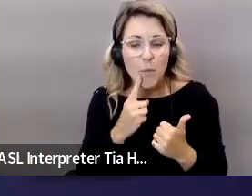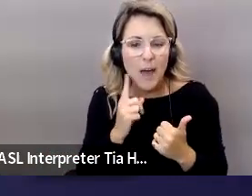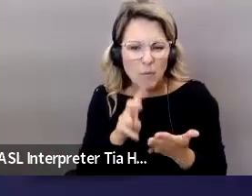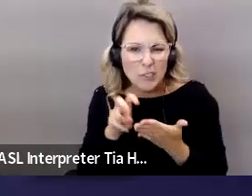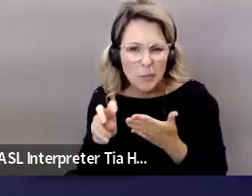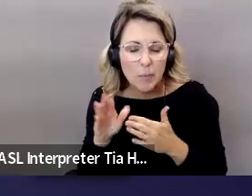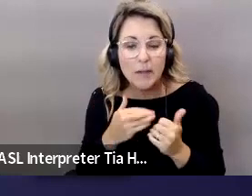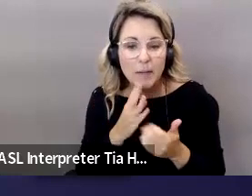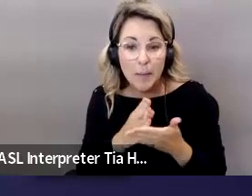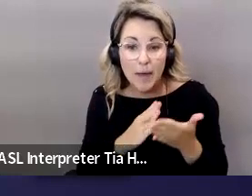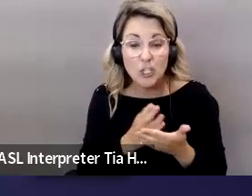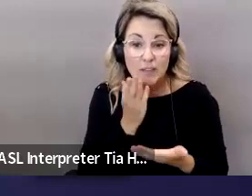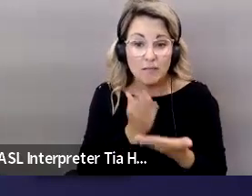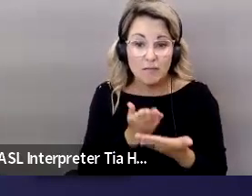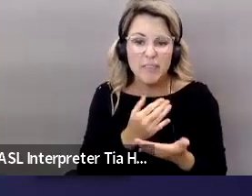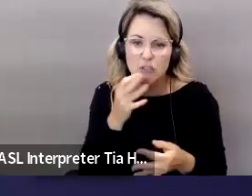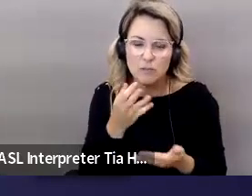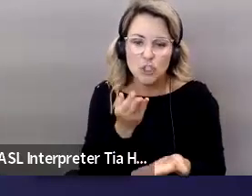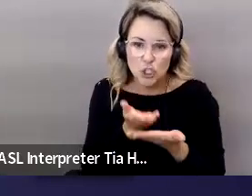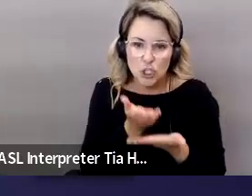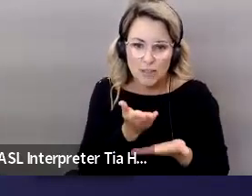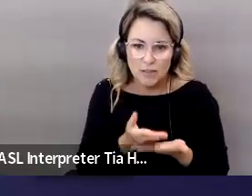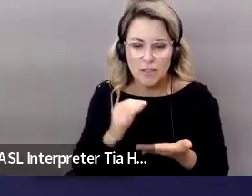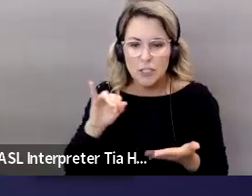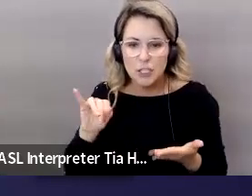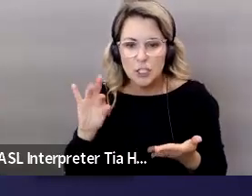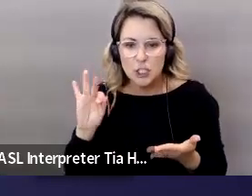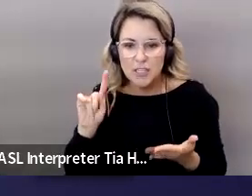budget justification. But, you're gonna have to justify every cost too, right? So,